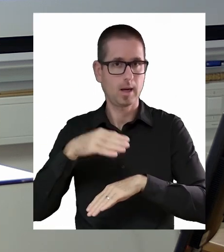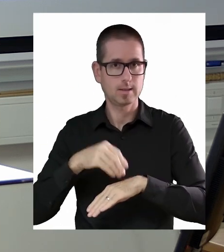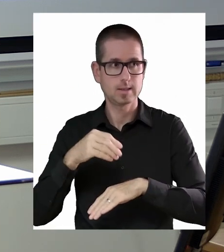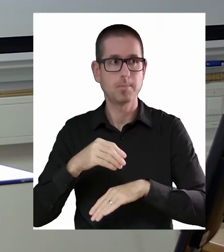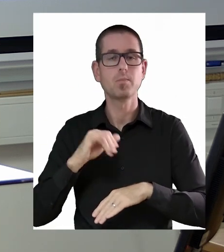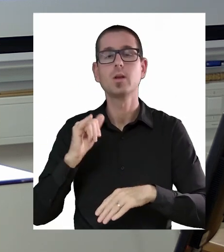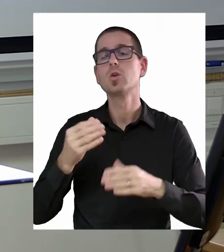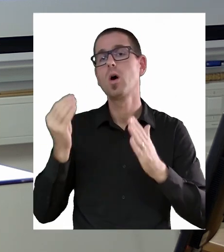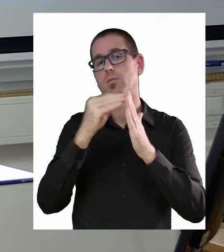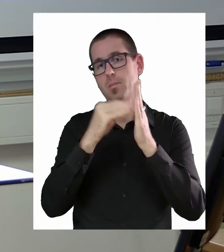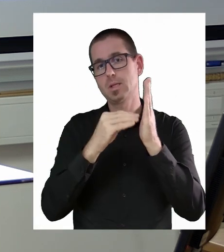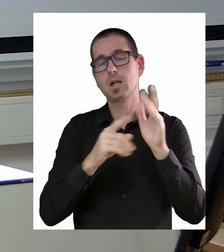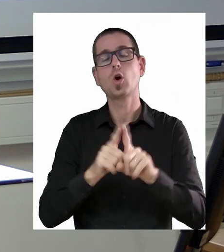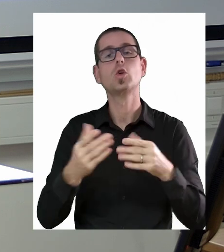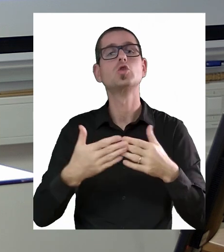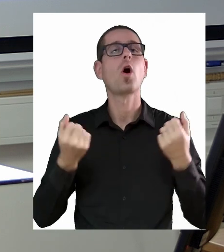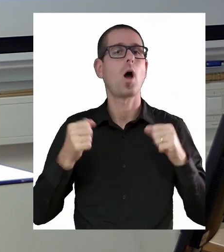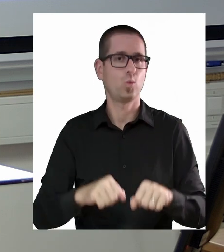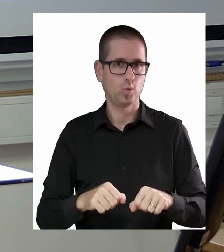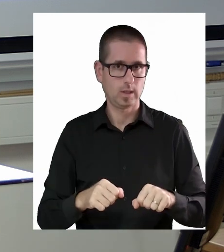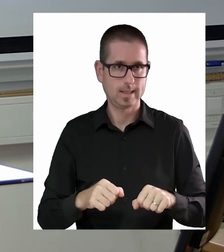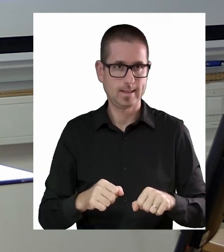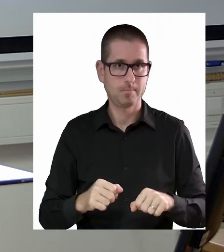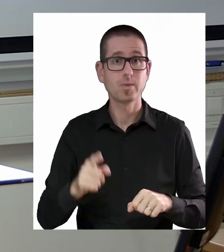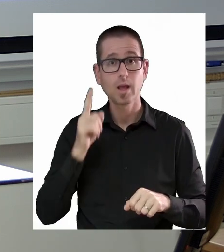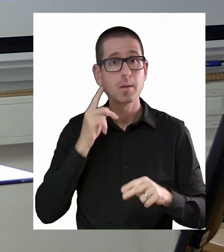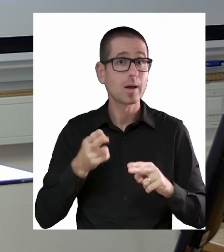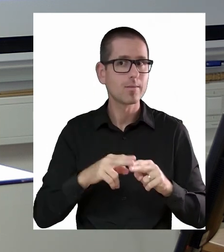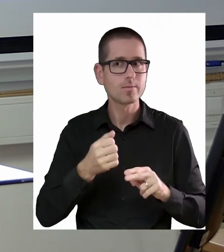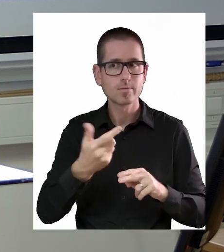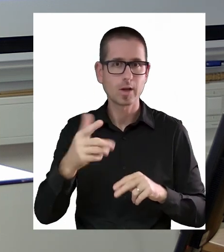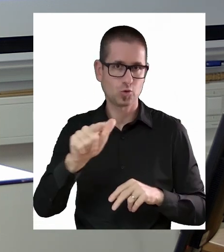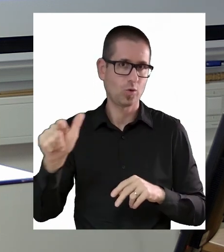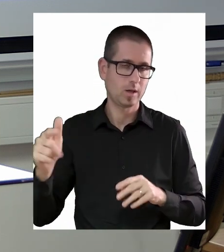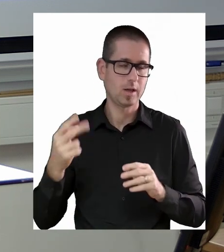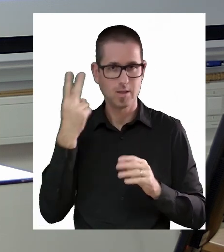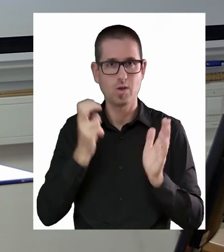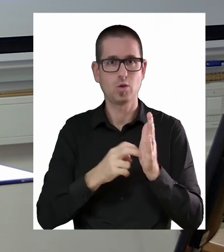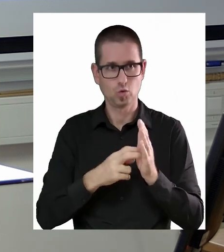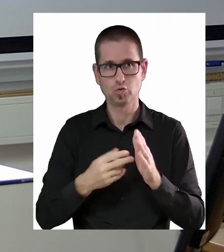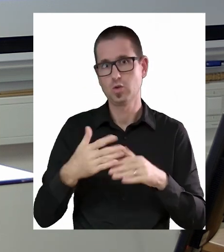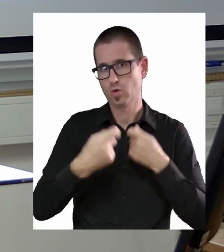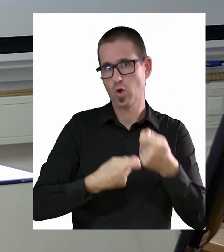listed as co authors. But more of them contributed, of course, not only could be